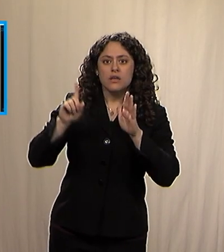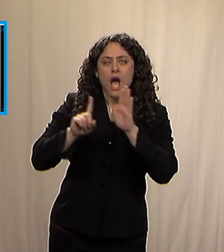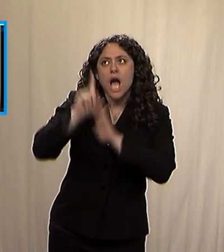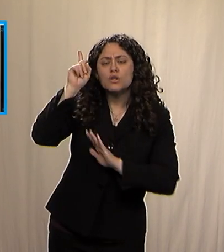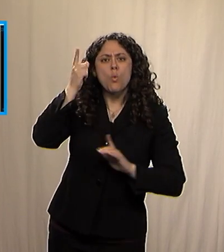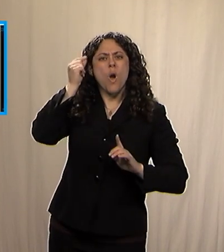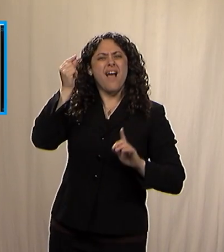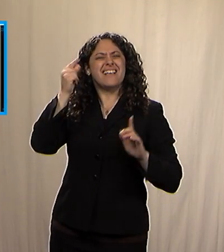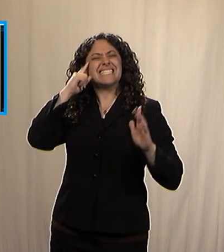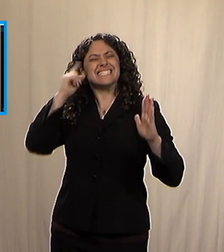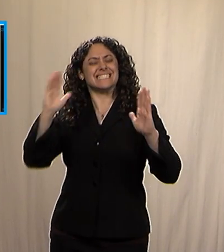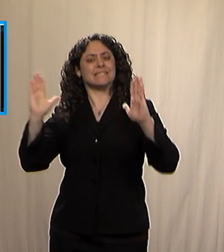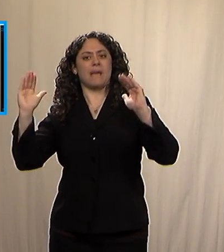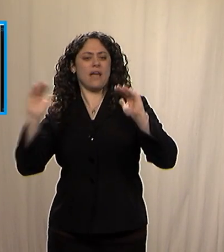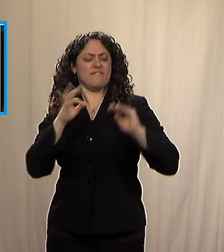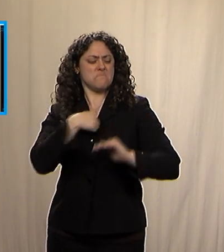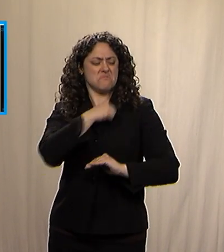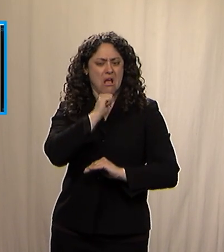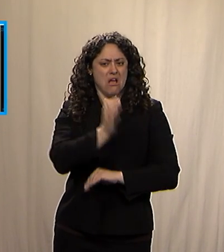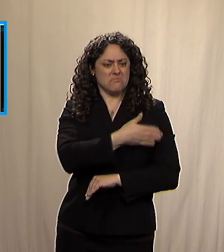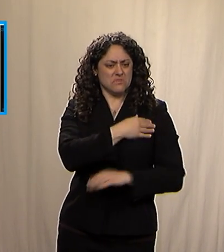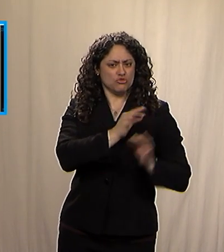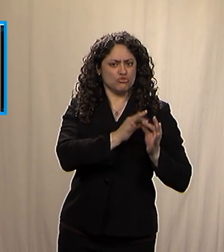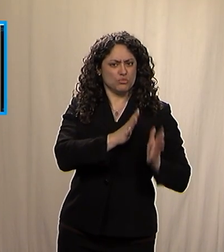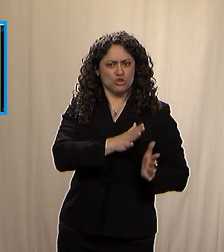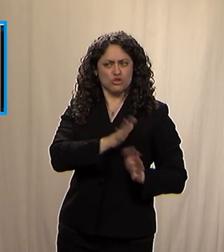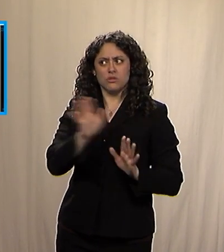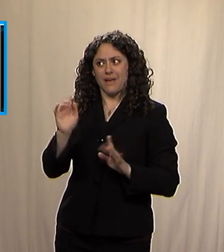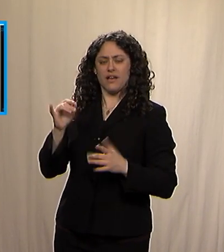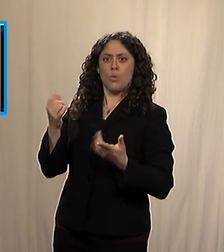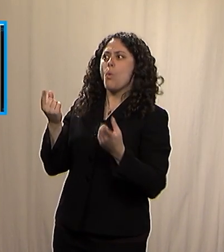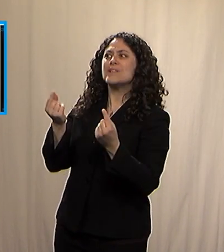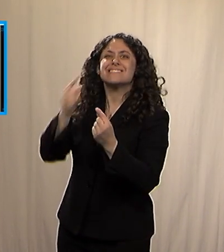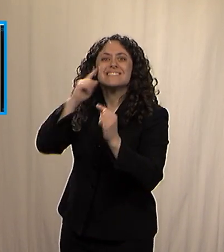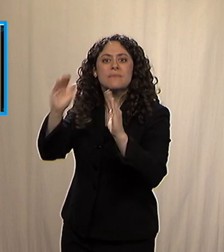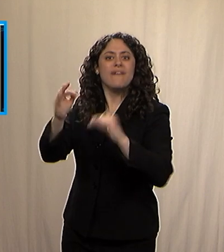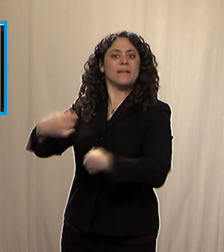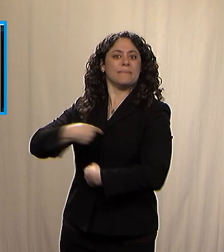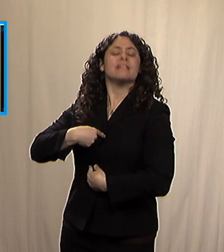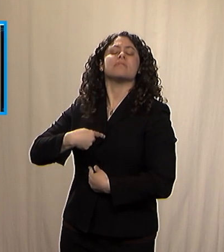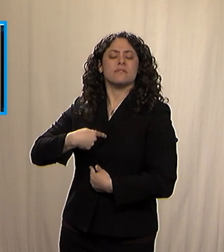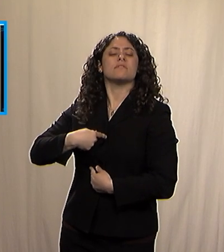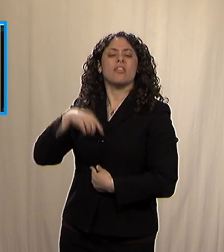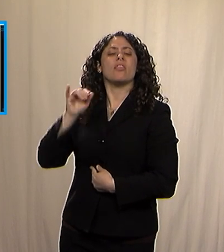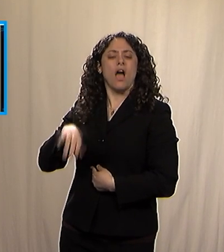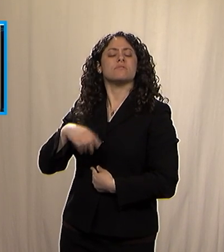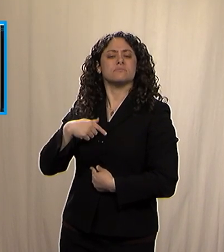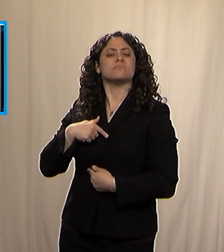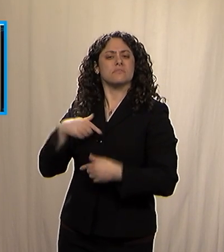without appealing to some special idea of role.